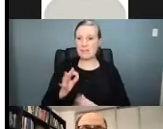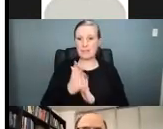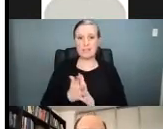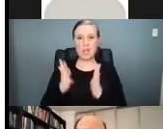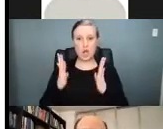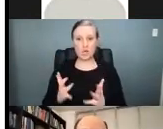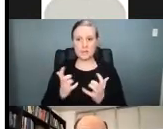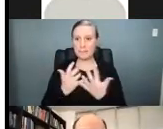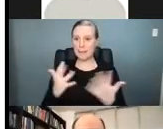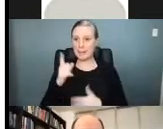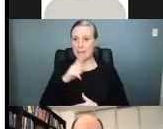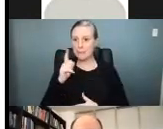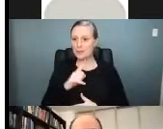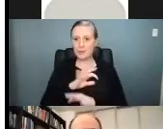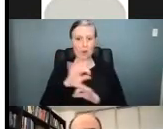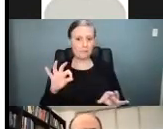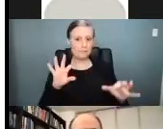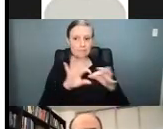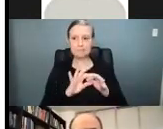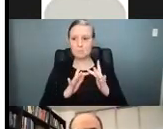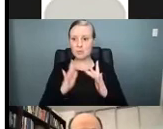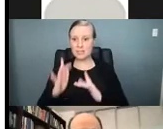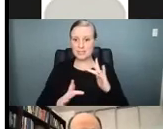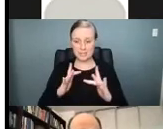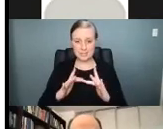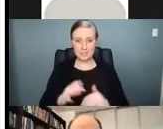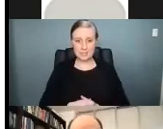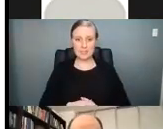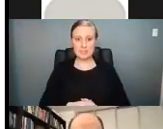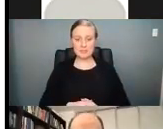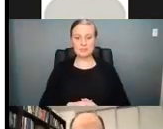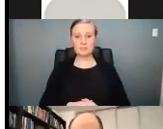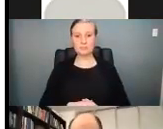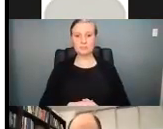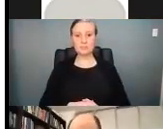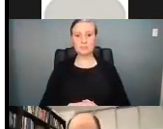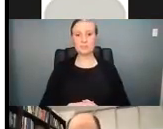see that we still have a substantial proportion, a subset of mobile only users in Australia,